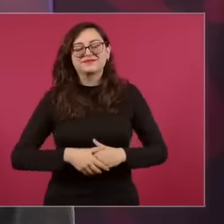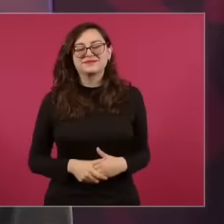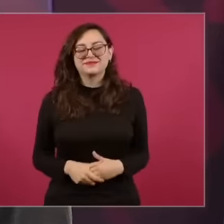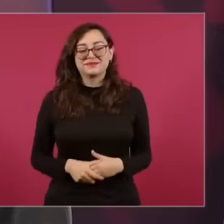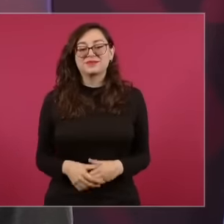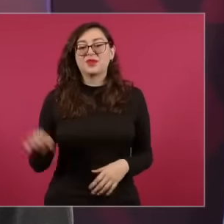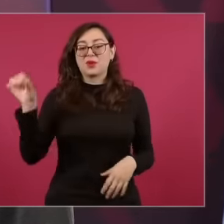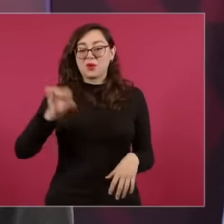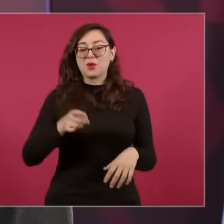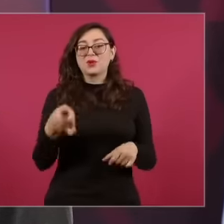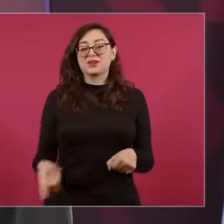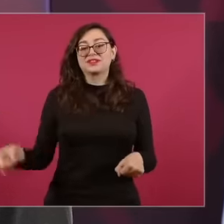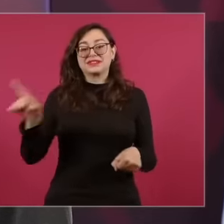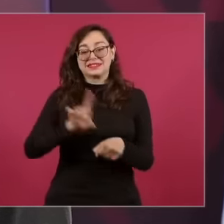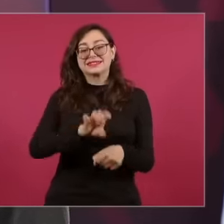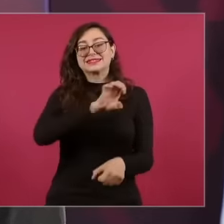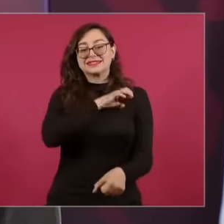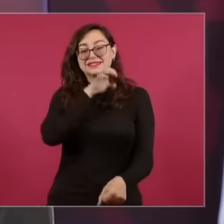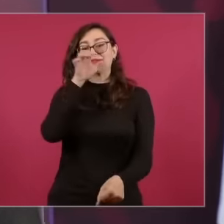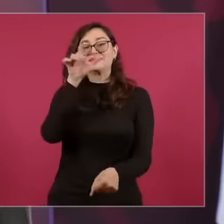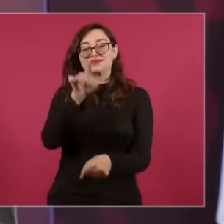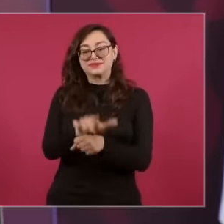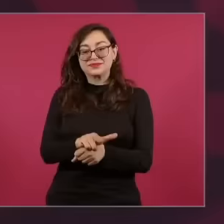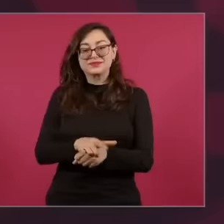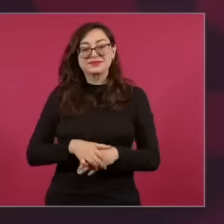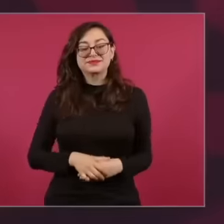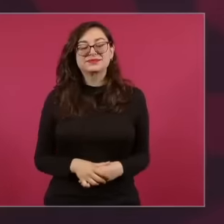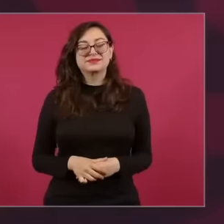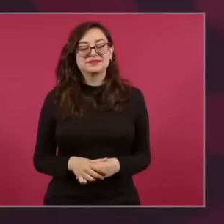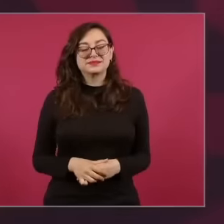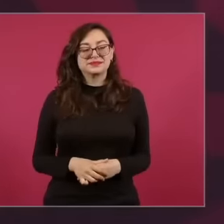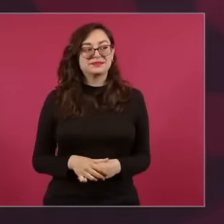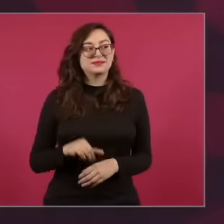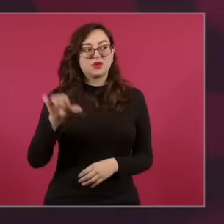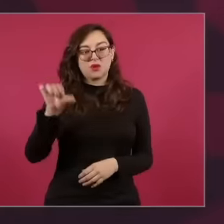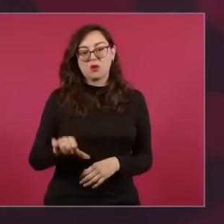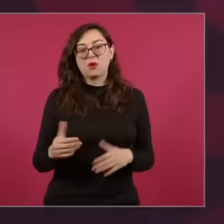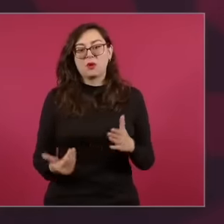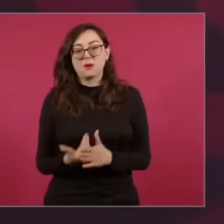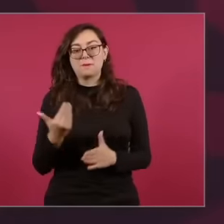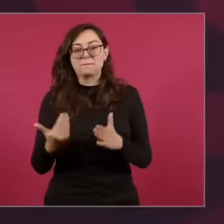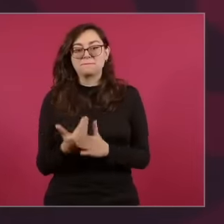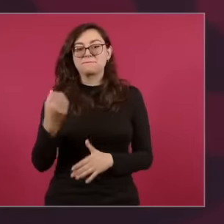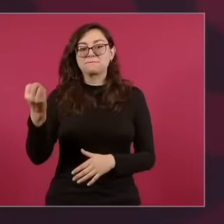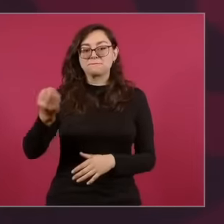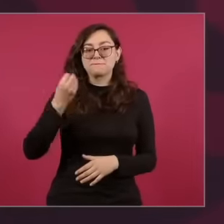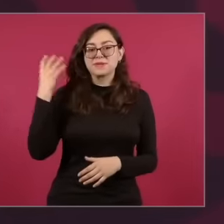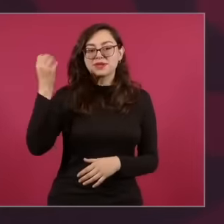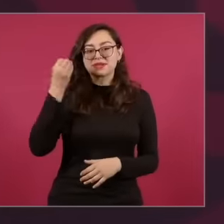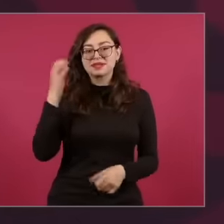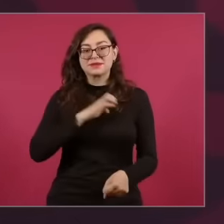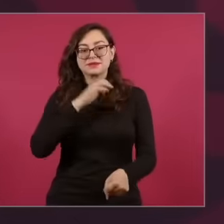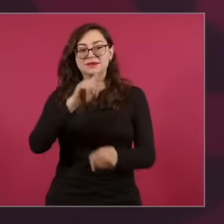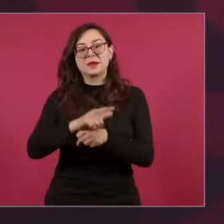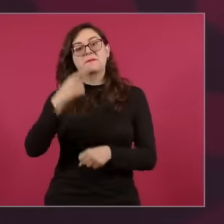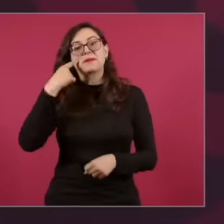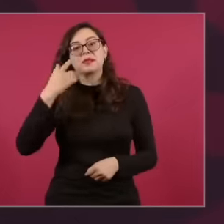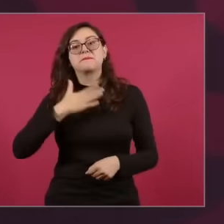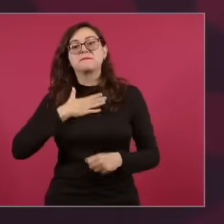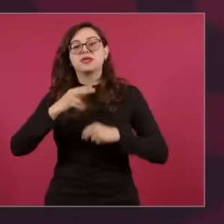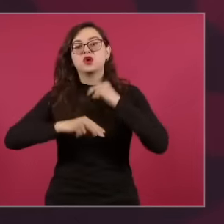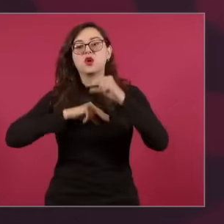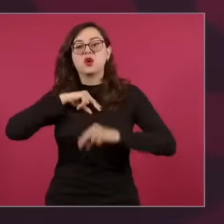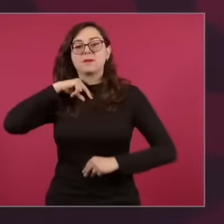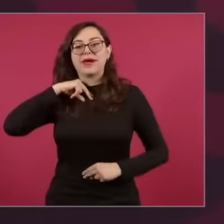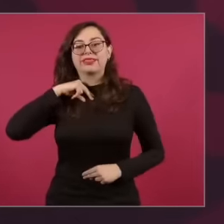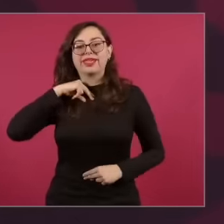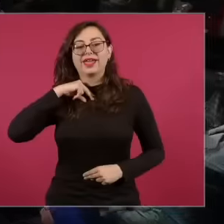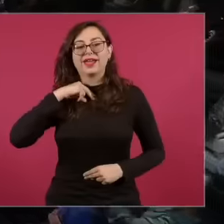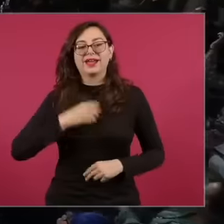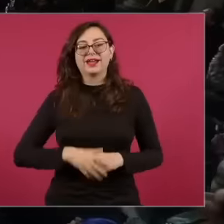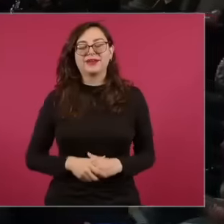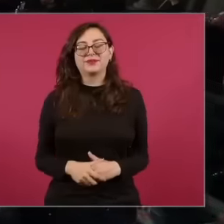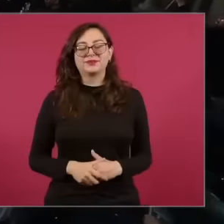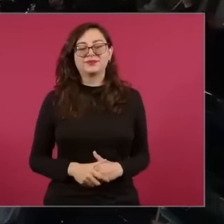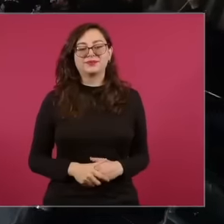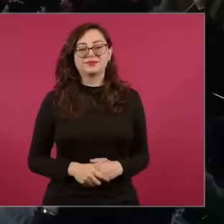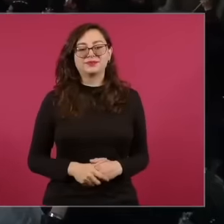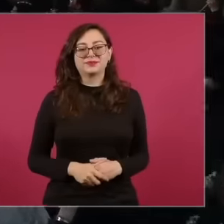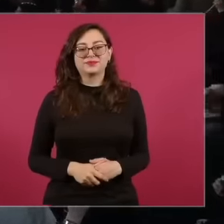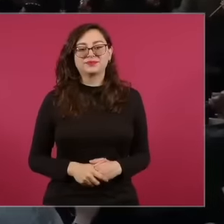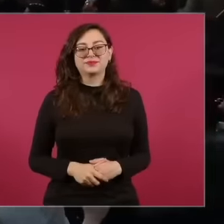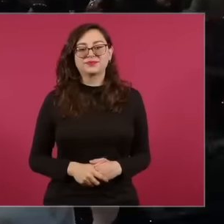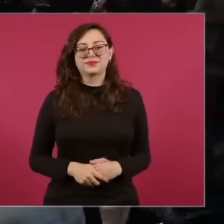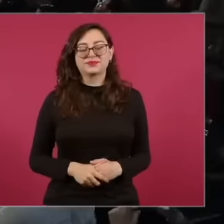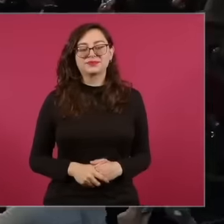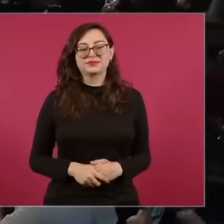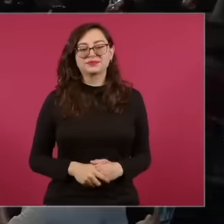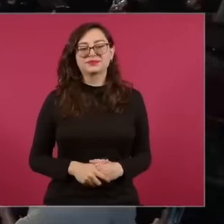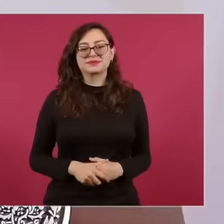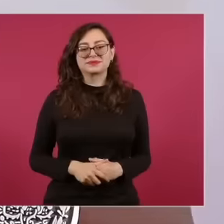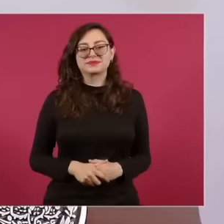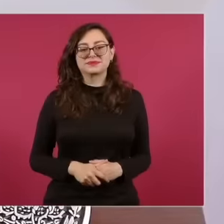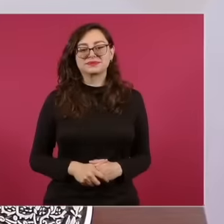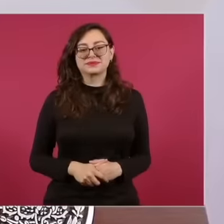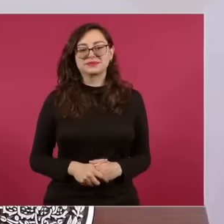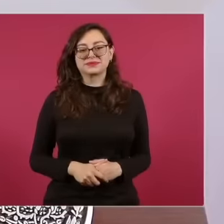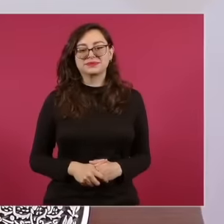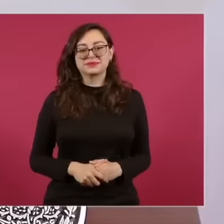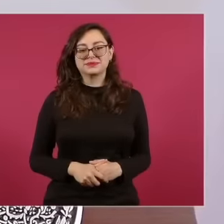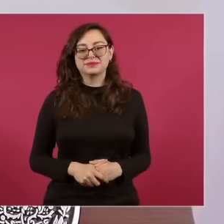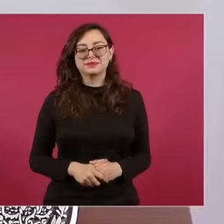Look at the tie that I wore, like eagles, eh, pure eagles,